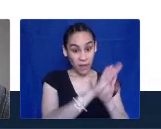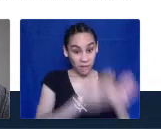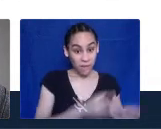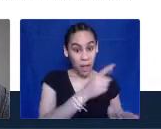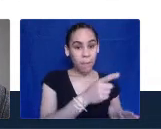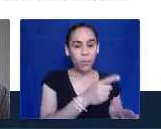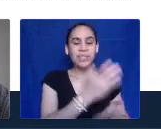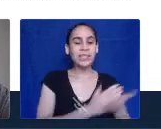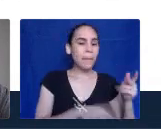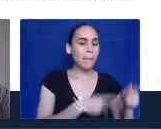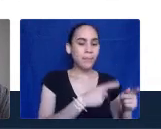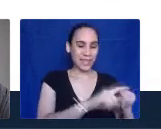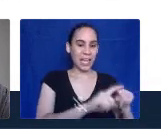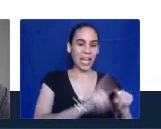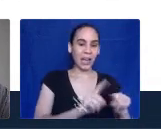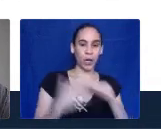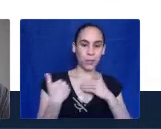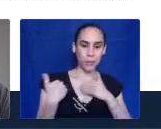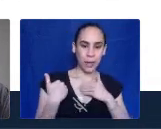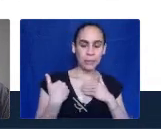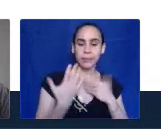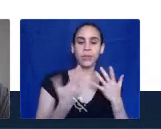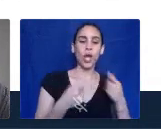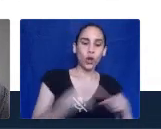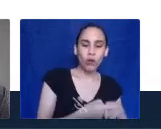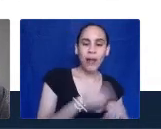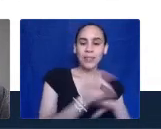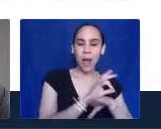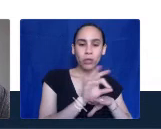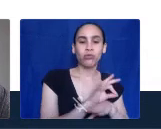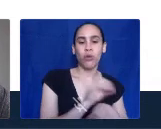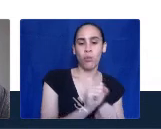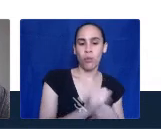tasks right you're doing some cost functional work right um the other thing you can do i've always